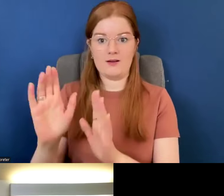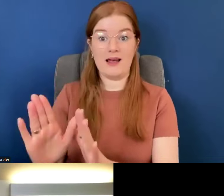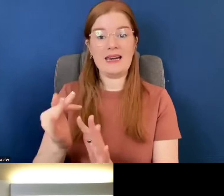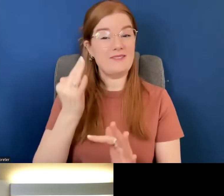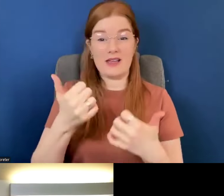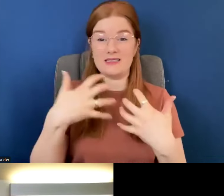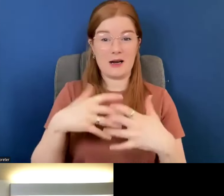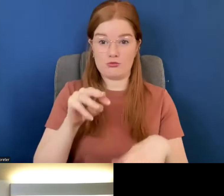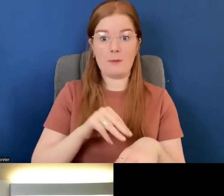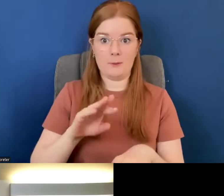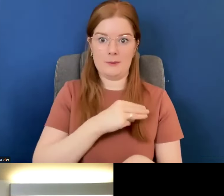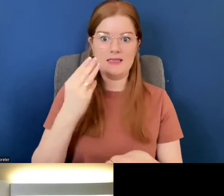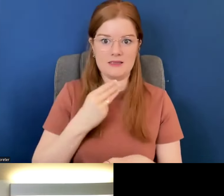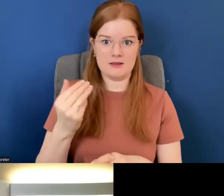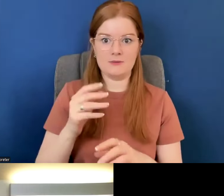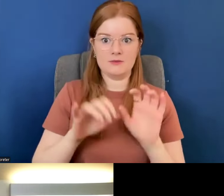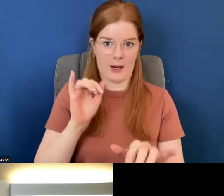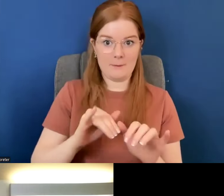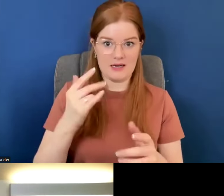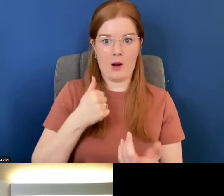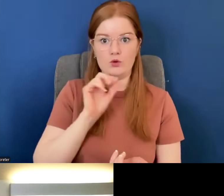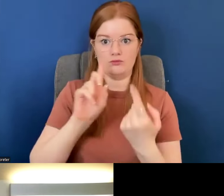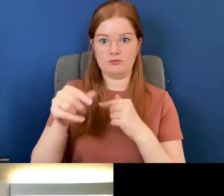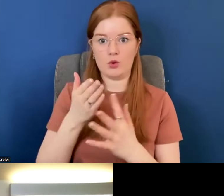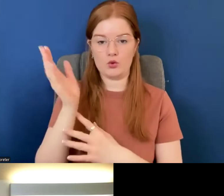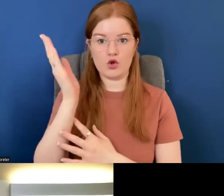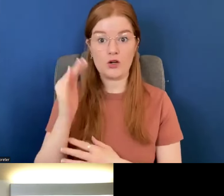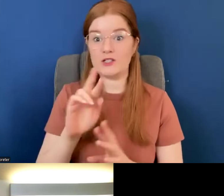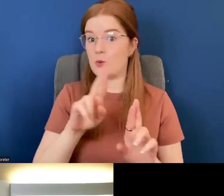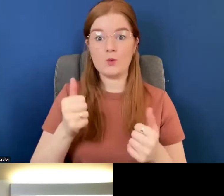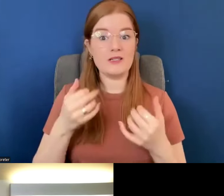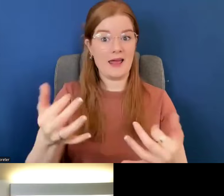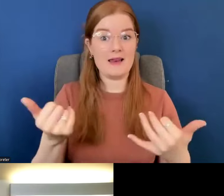put them in, and I'll answer them during the talk. Without further ado, I'll ask